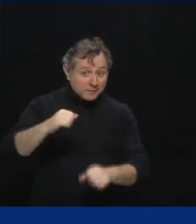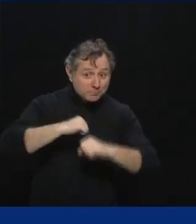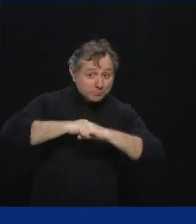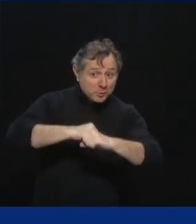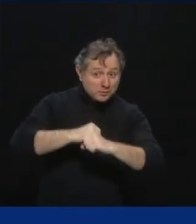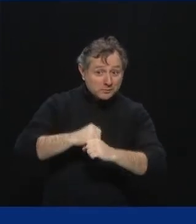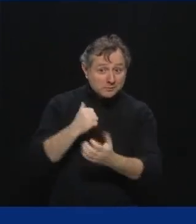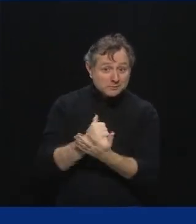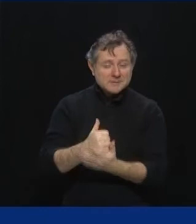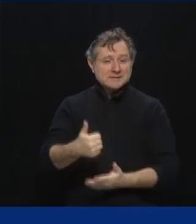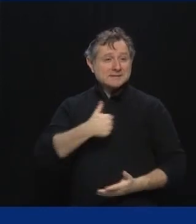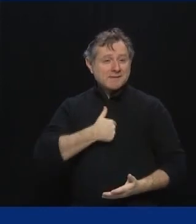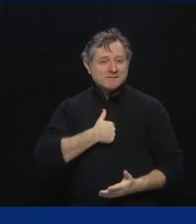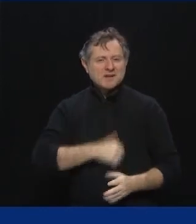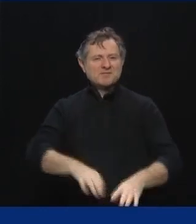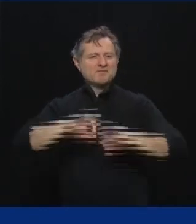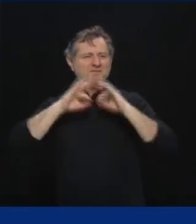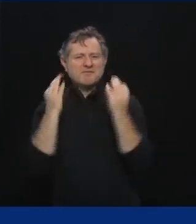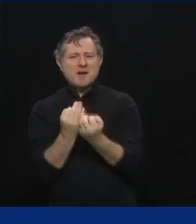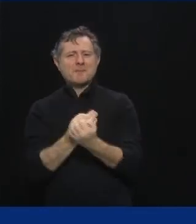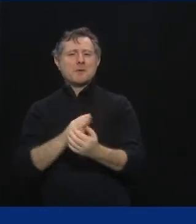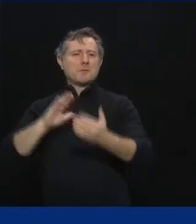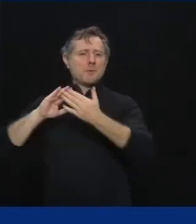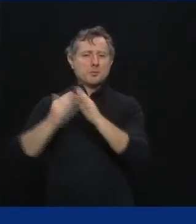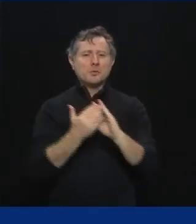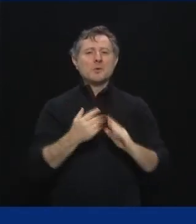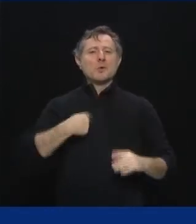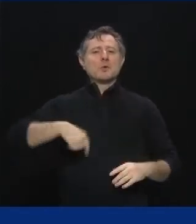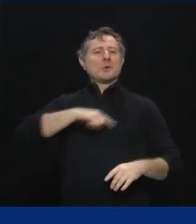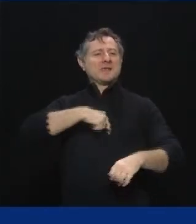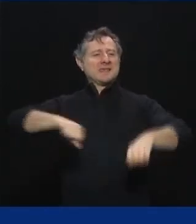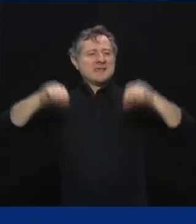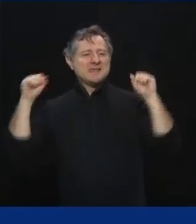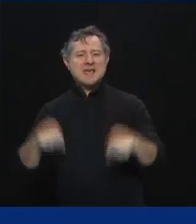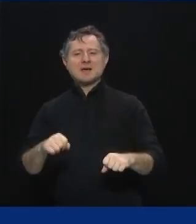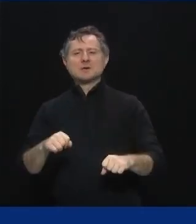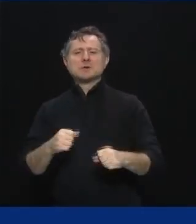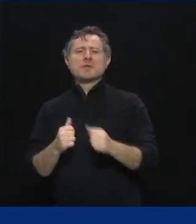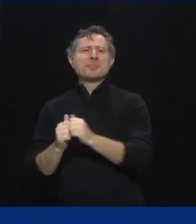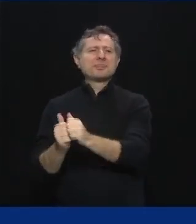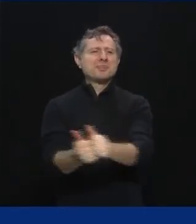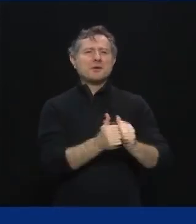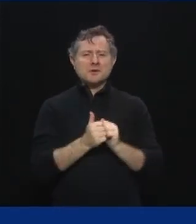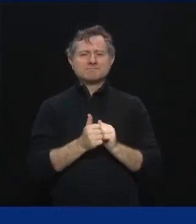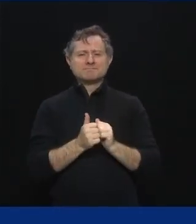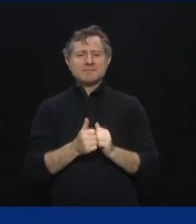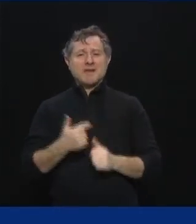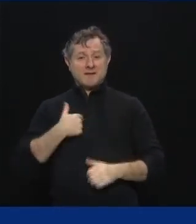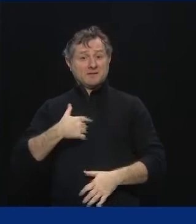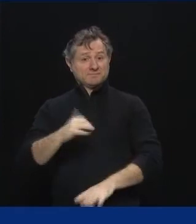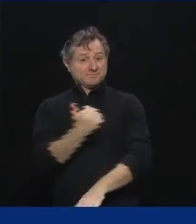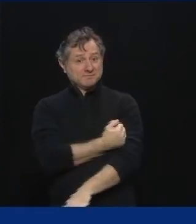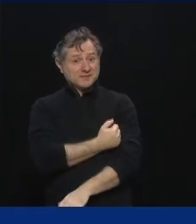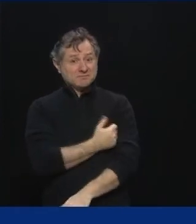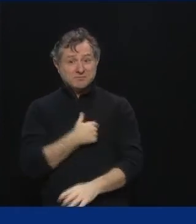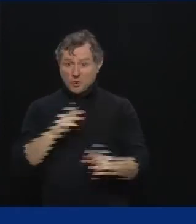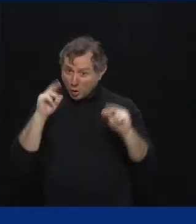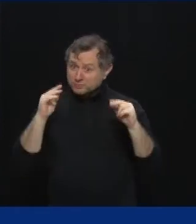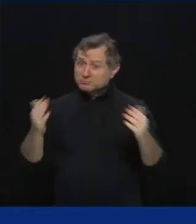TOGETHER. HEY, BUFFALO. I NEED YOUR HELP. WE NEED TO PROTECT OURSELVES,